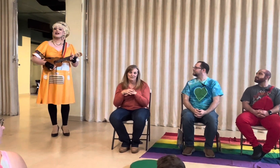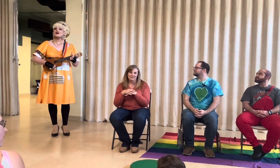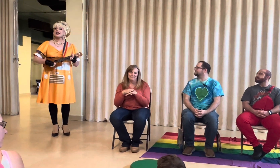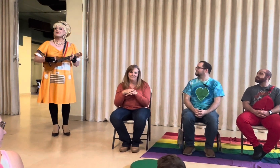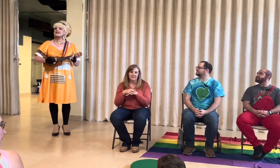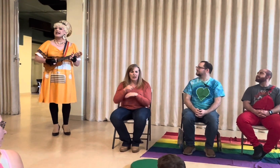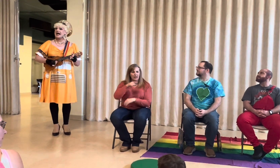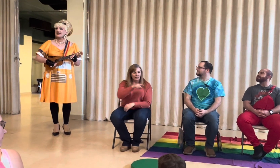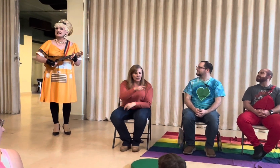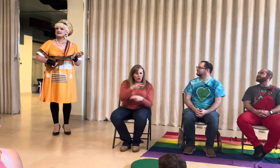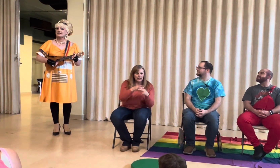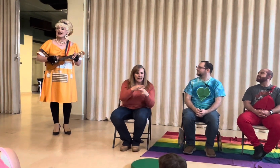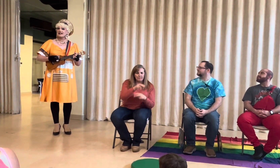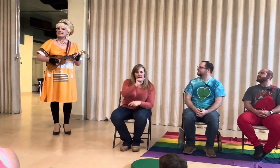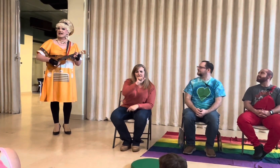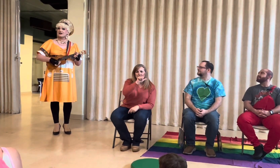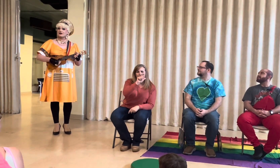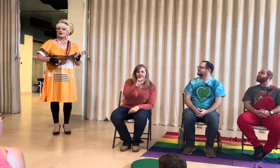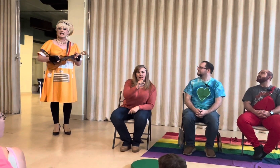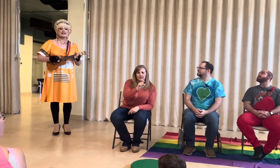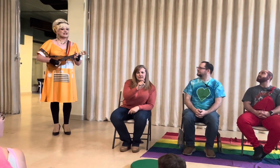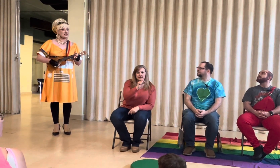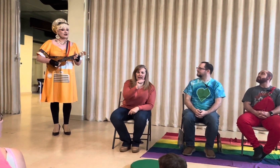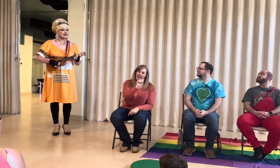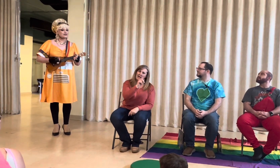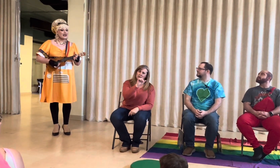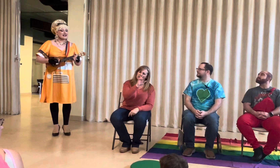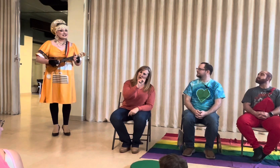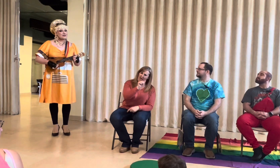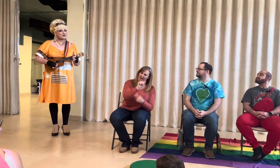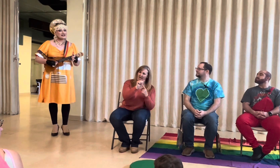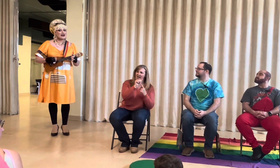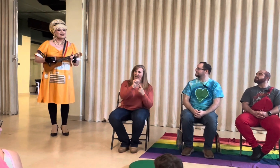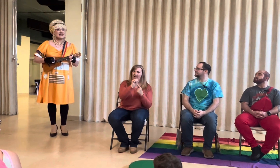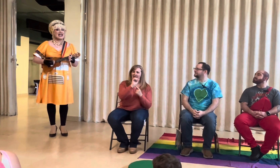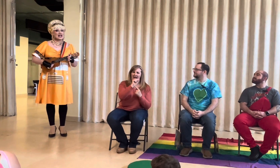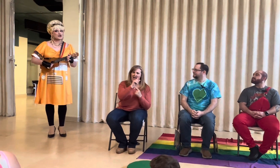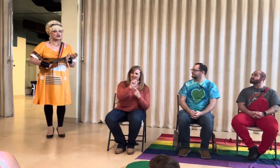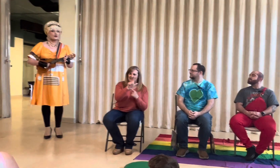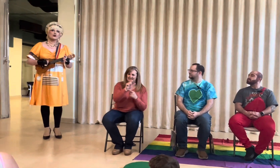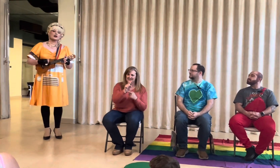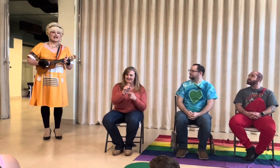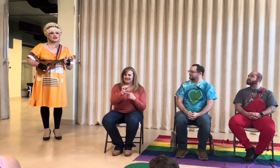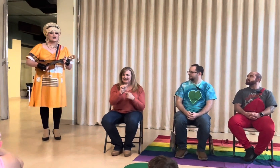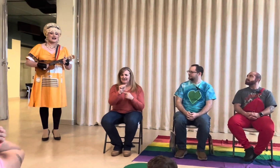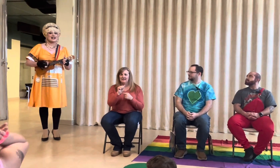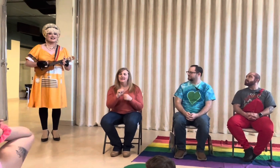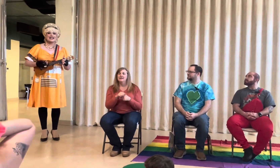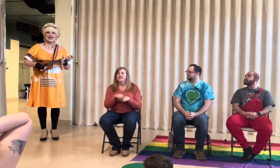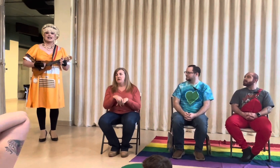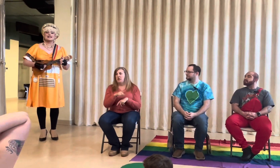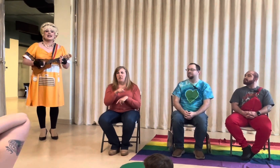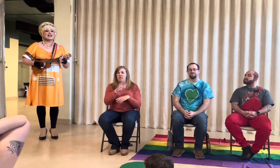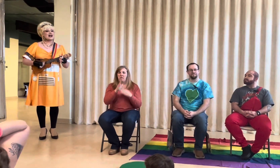Their name is Alex (like Alexander or Alexandra) Except without the -ander or -andra at the end